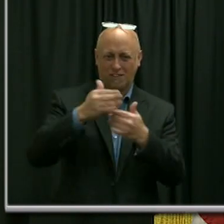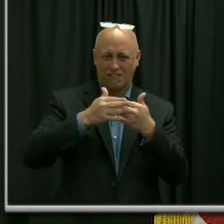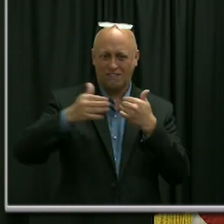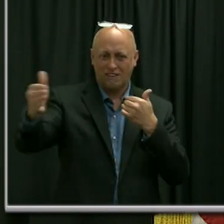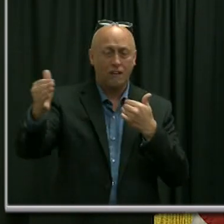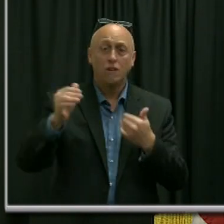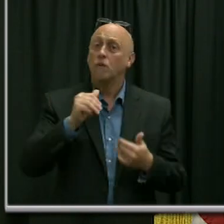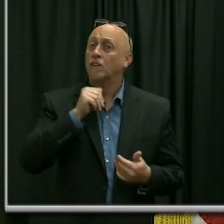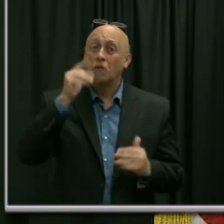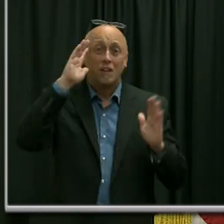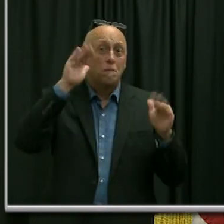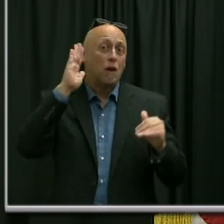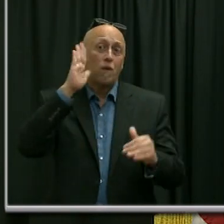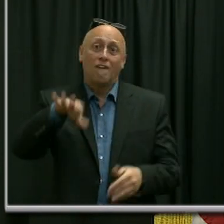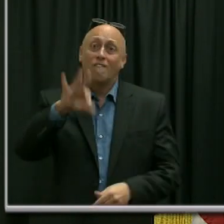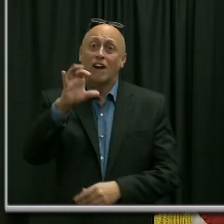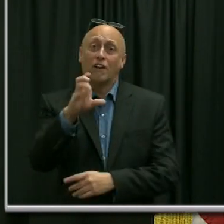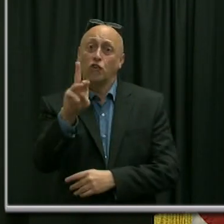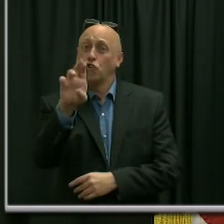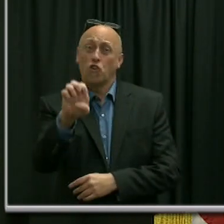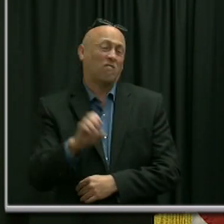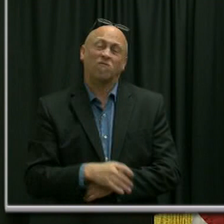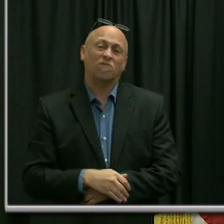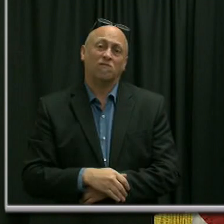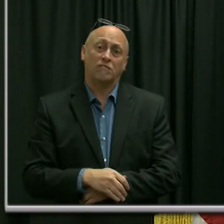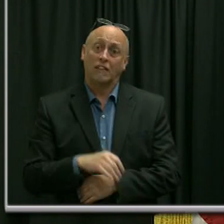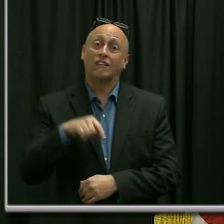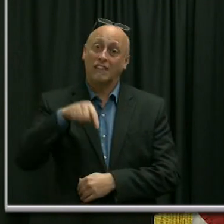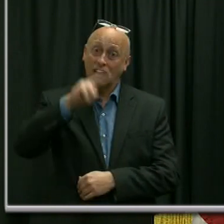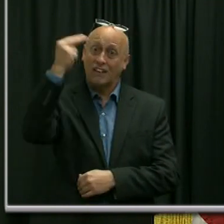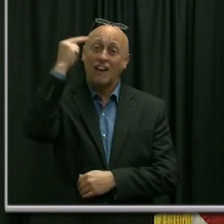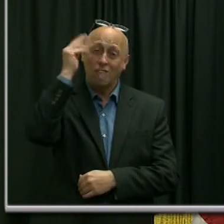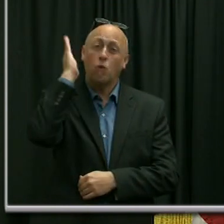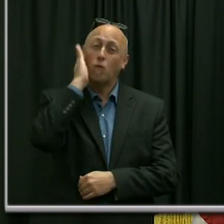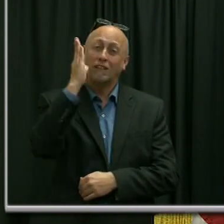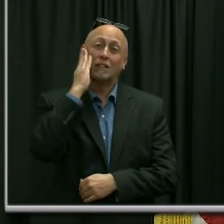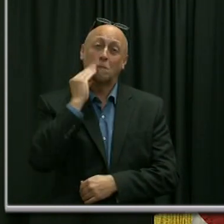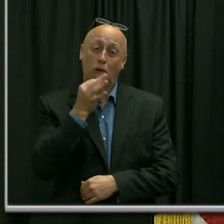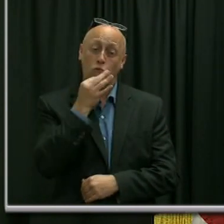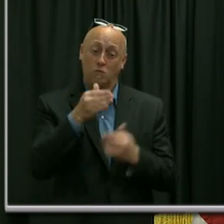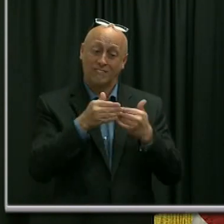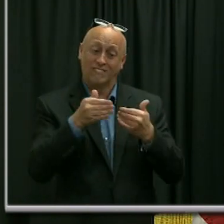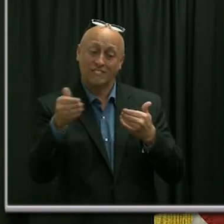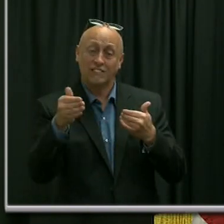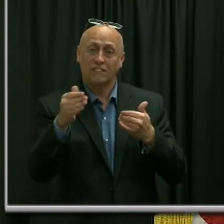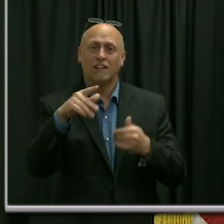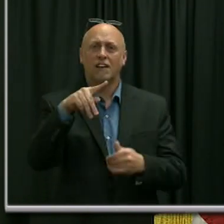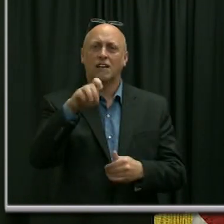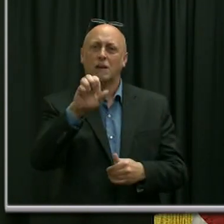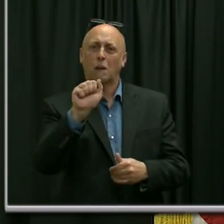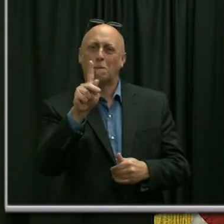WILL EXPERIENCE ITS PEAK. IN